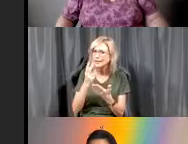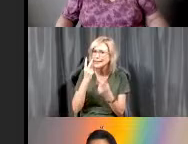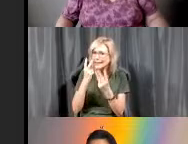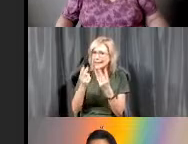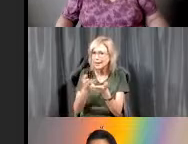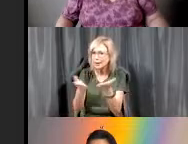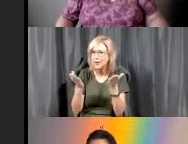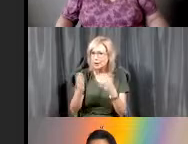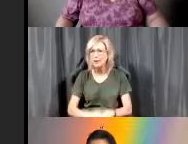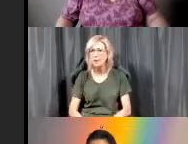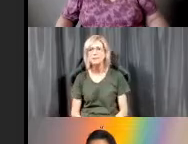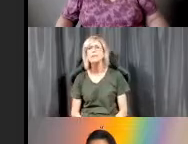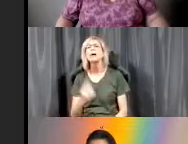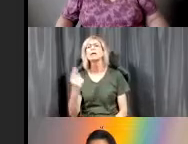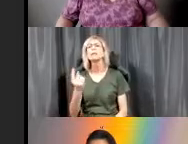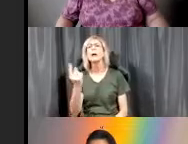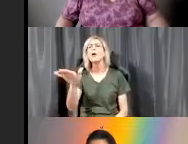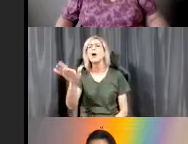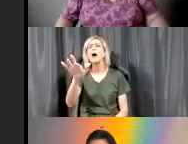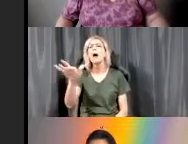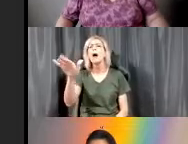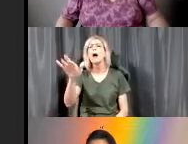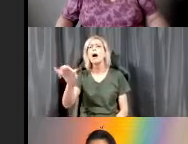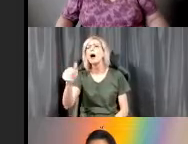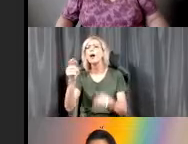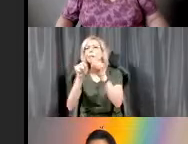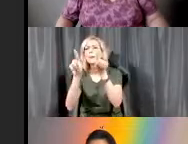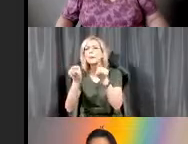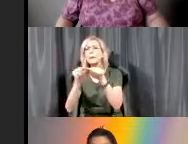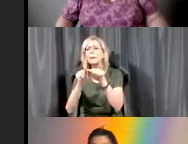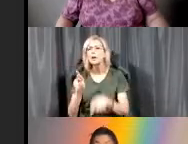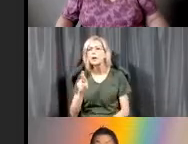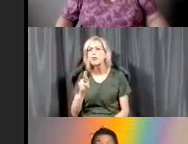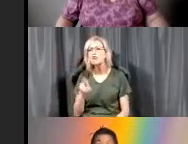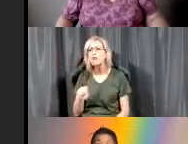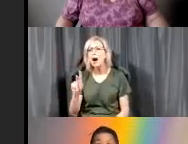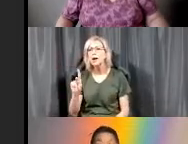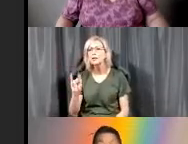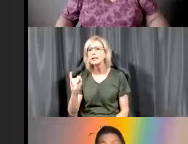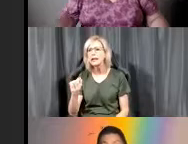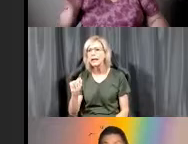»JENNIFER: Somewhere there another window is miss Roz Kia . Do you want to say hello